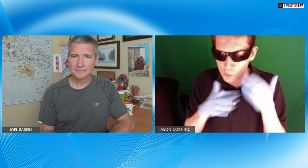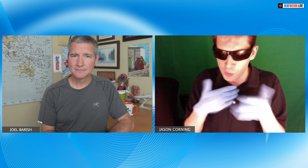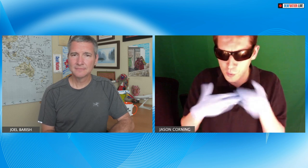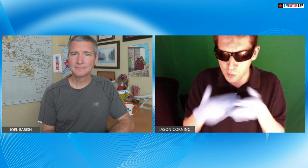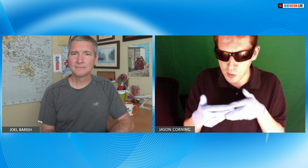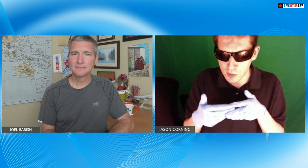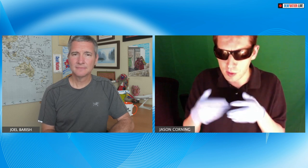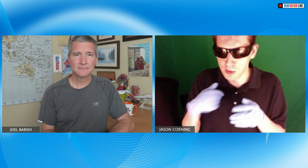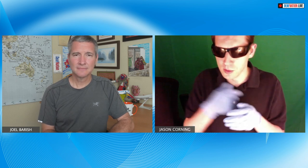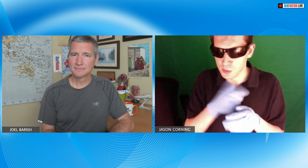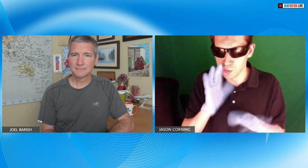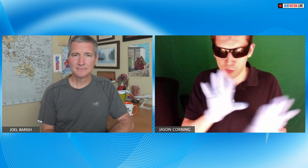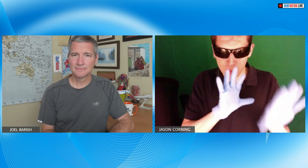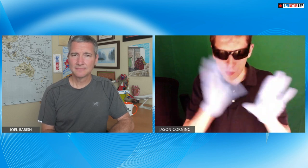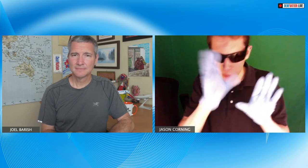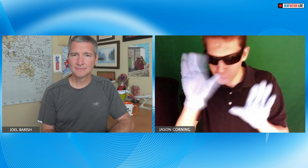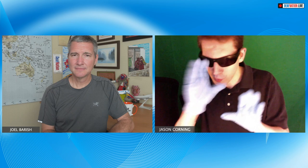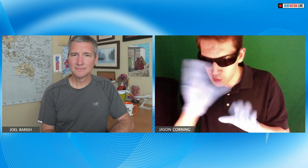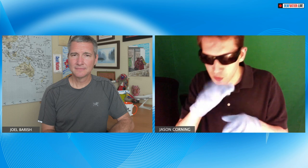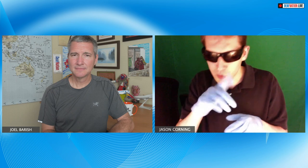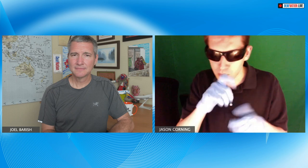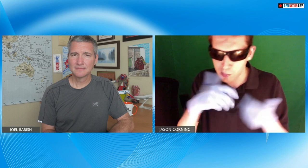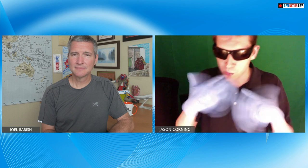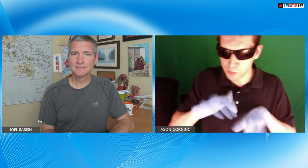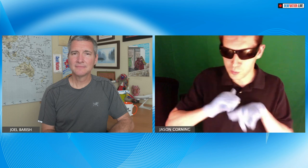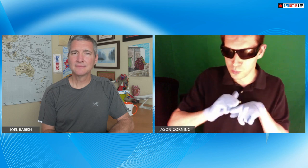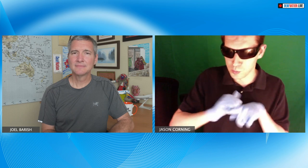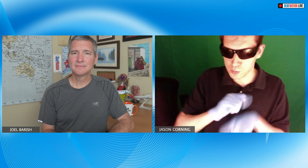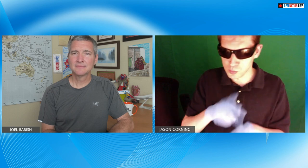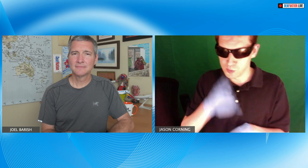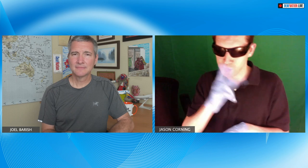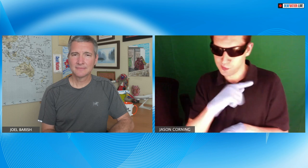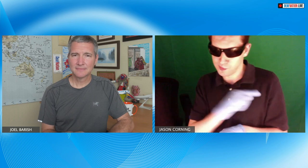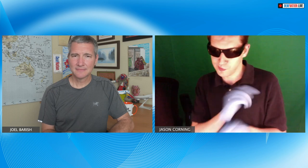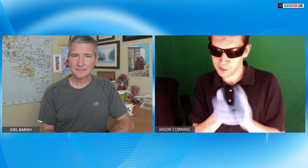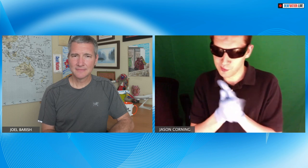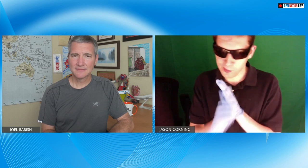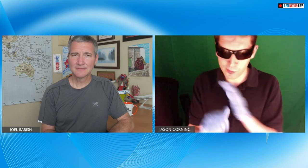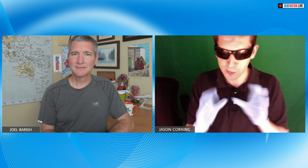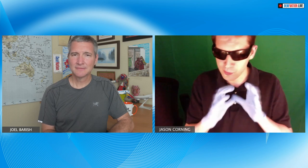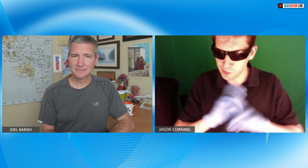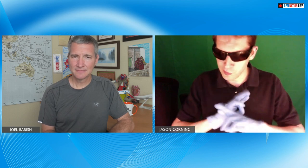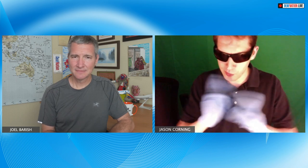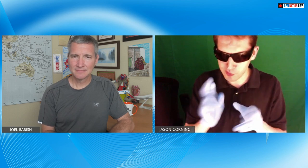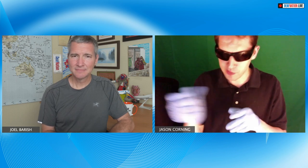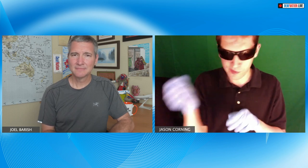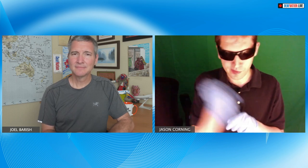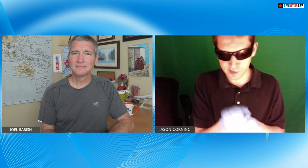whatever they need, and the app will search for whoever has the training and are high-quality talent that is ready to be put on the job already